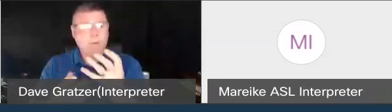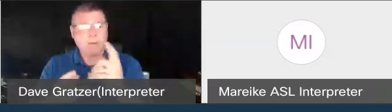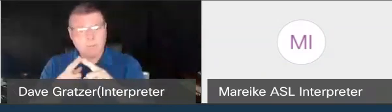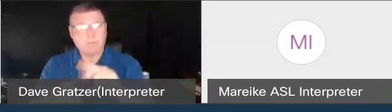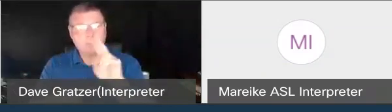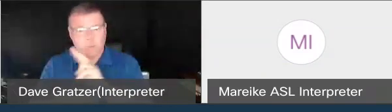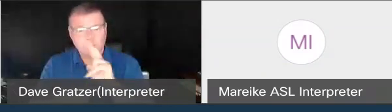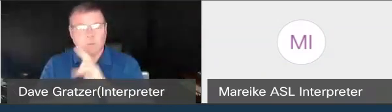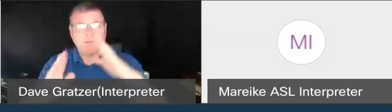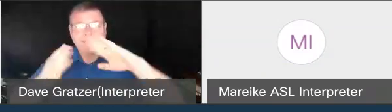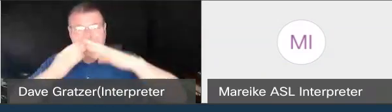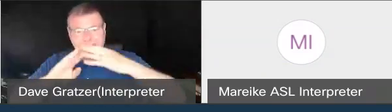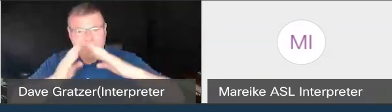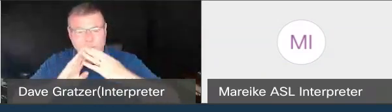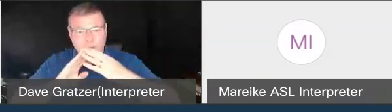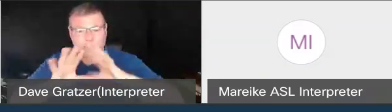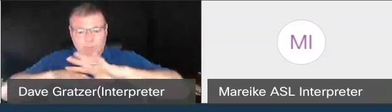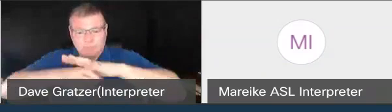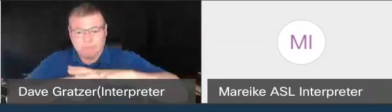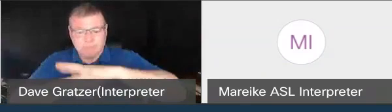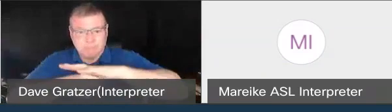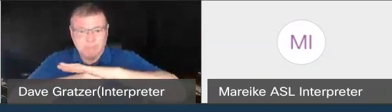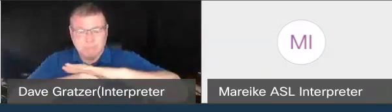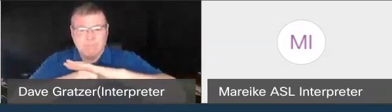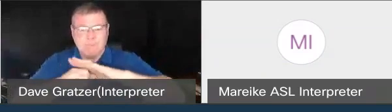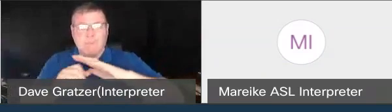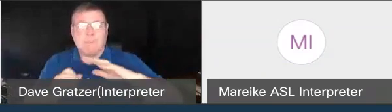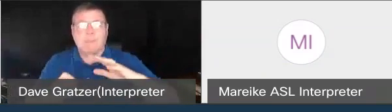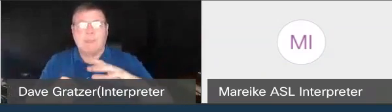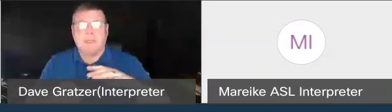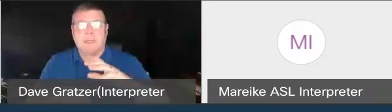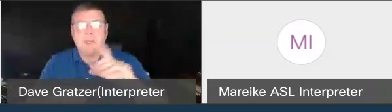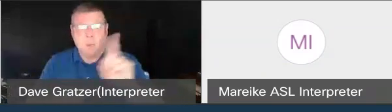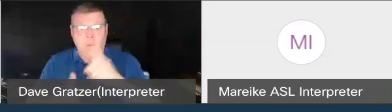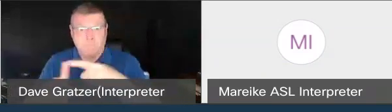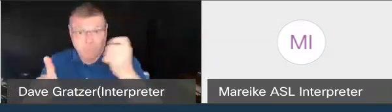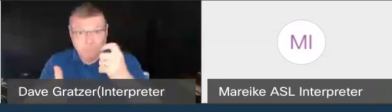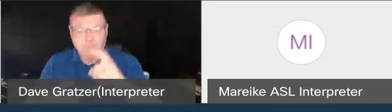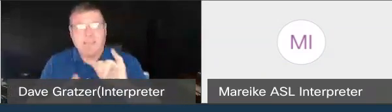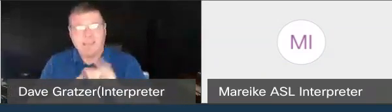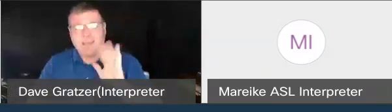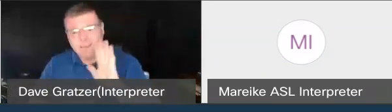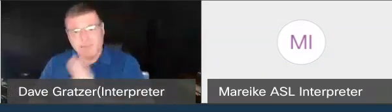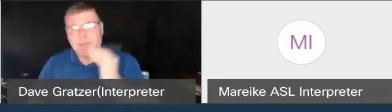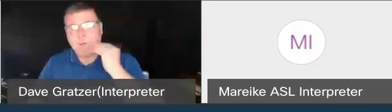the Downtown Billings Alliance where we're-- where that downtown resource officers are based out of as their home base for their outreach.